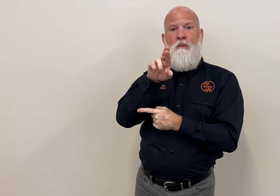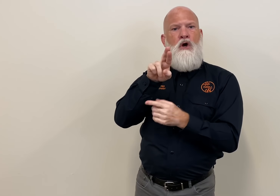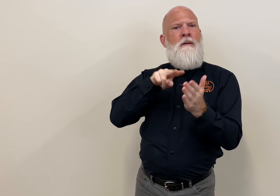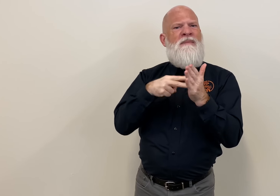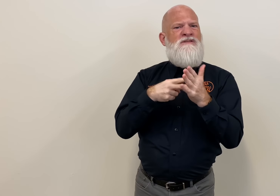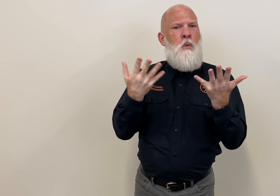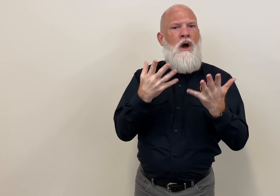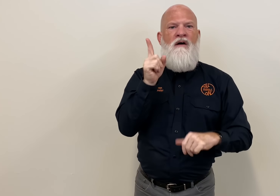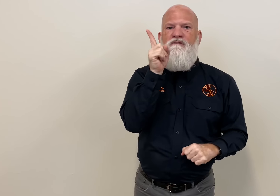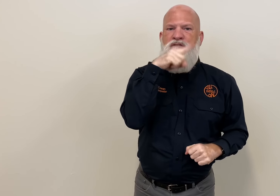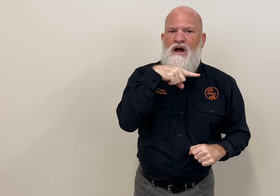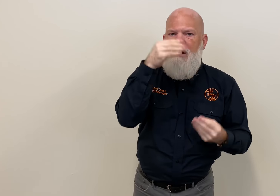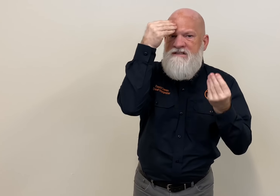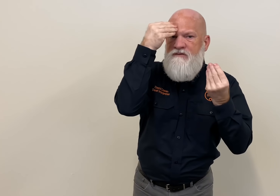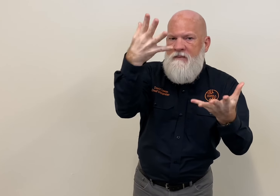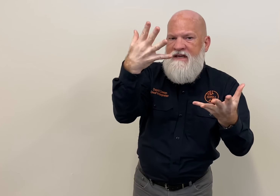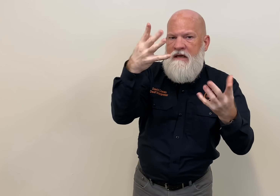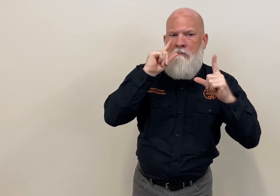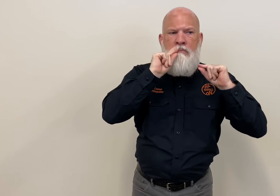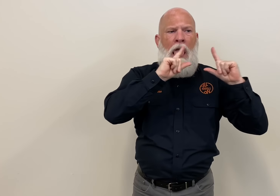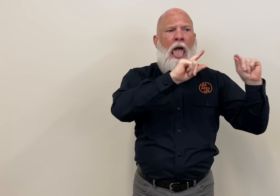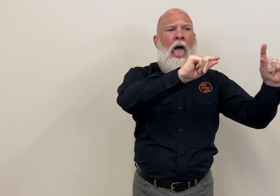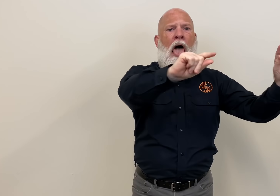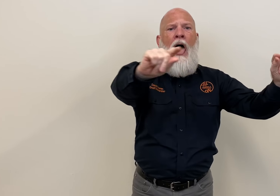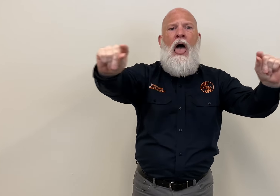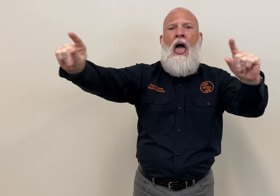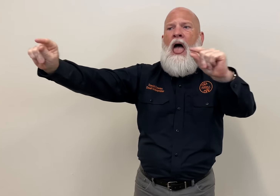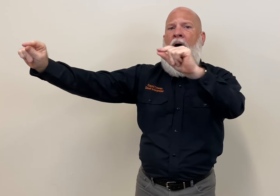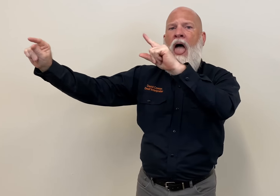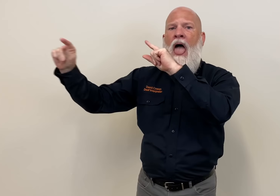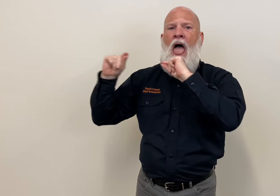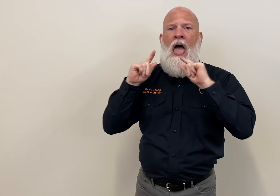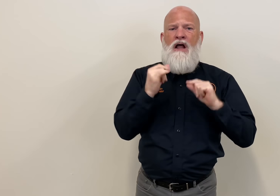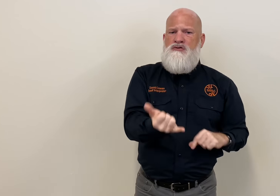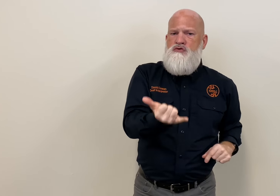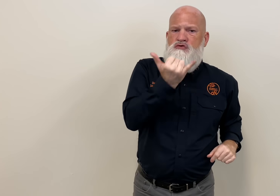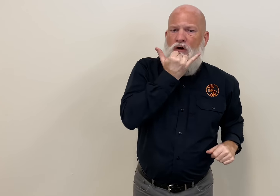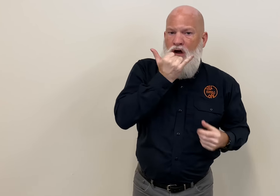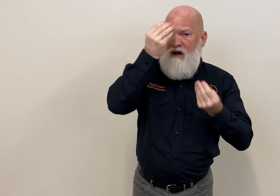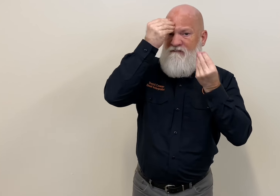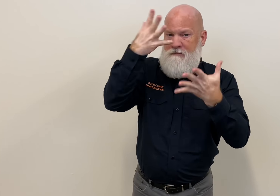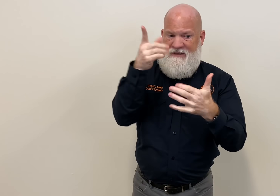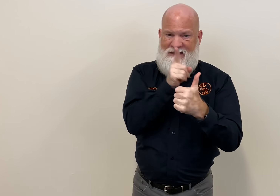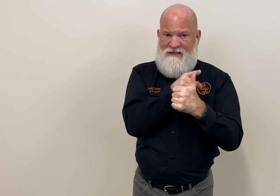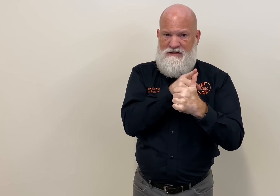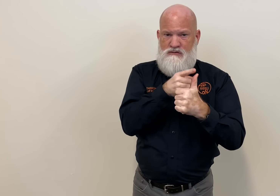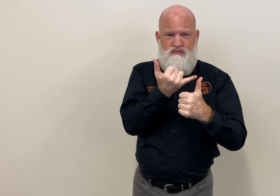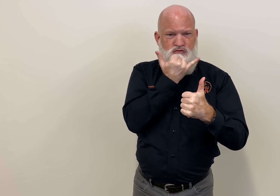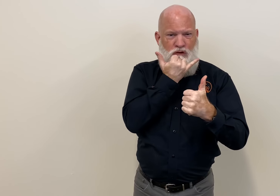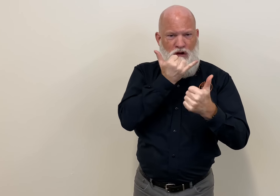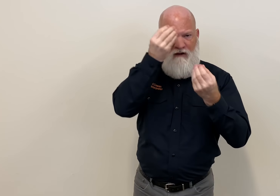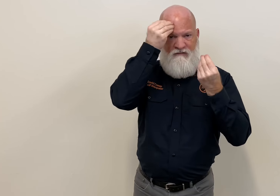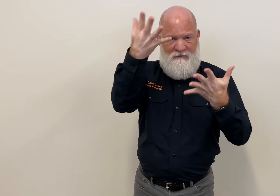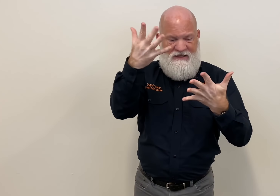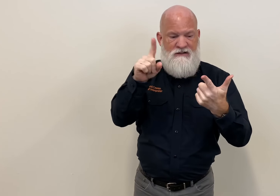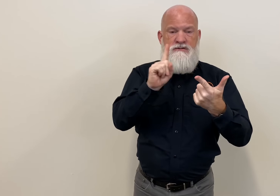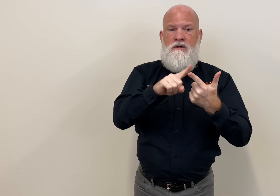Here's how you can do your part to stop disinformation from spreading. 1. Don't believe the rumors